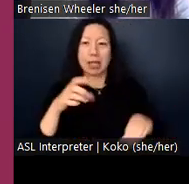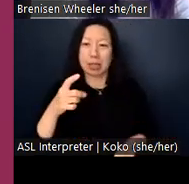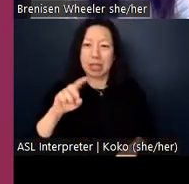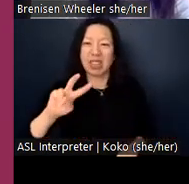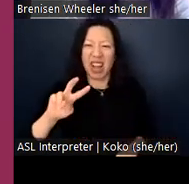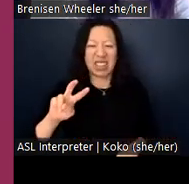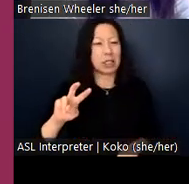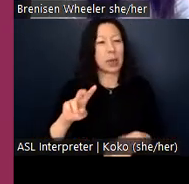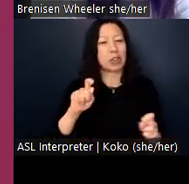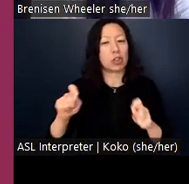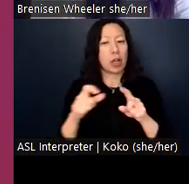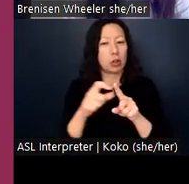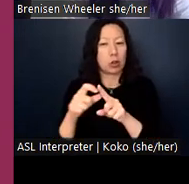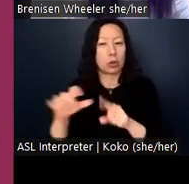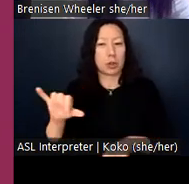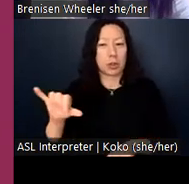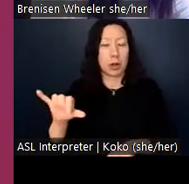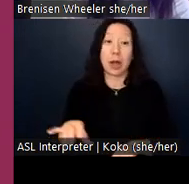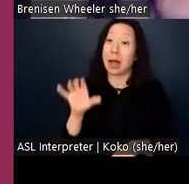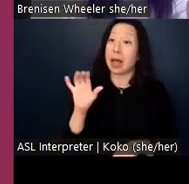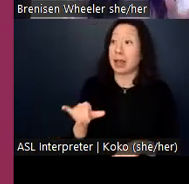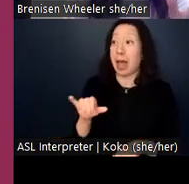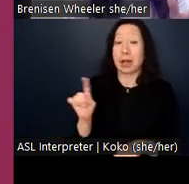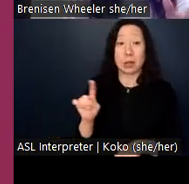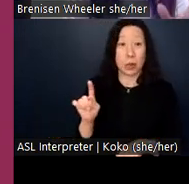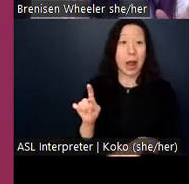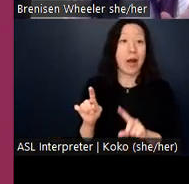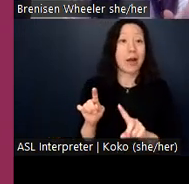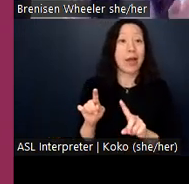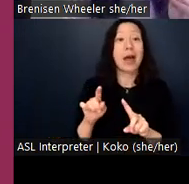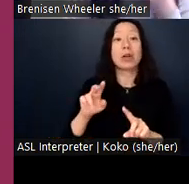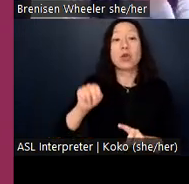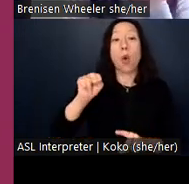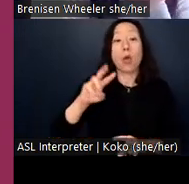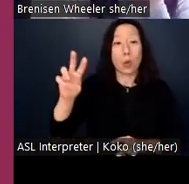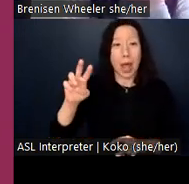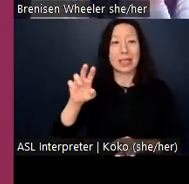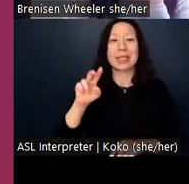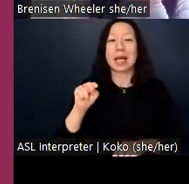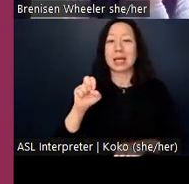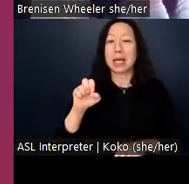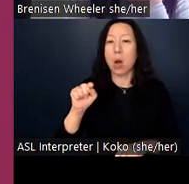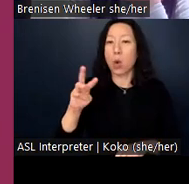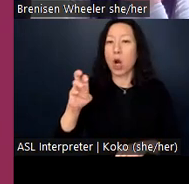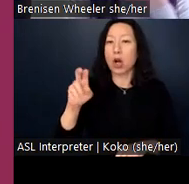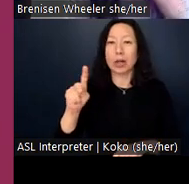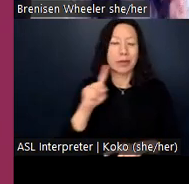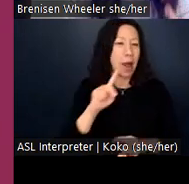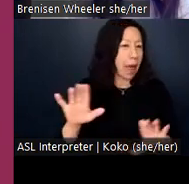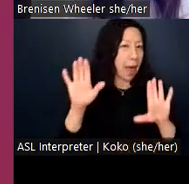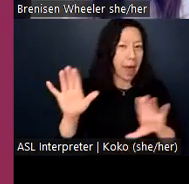network that does an excellent job of displaying the shift and language that we use in a different